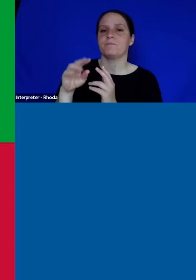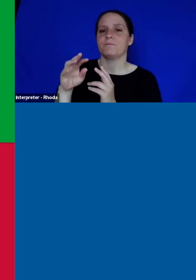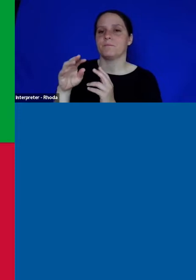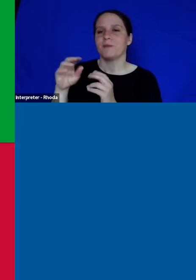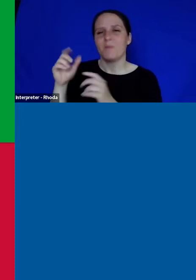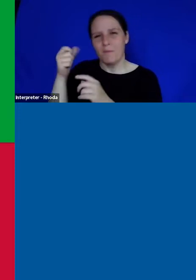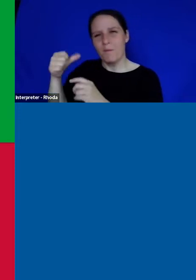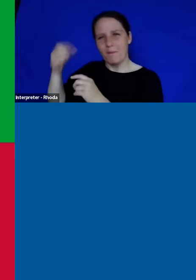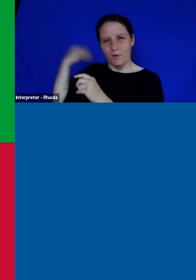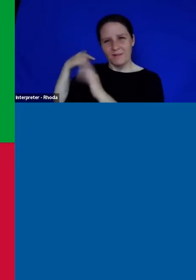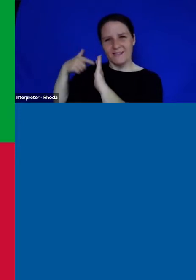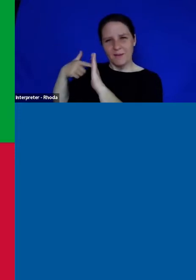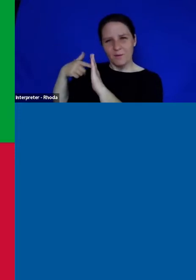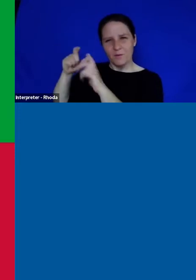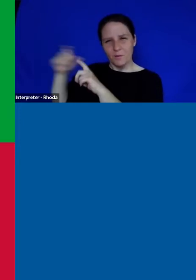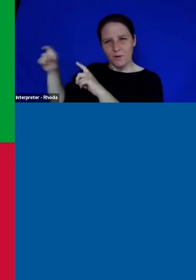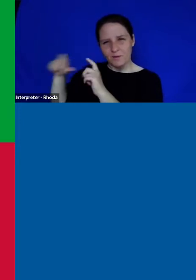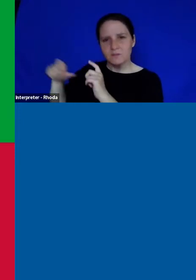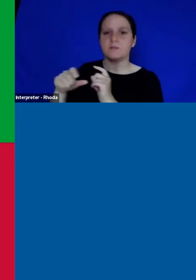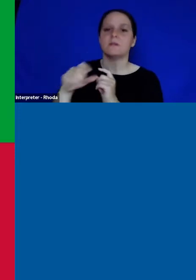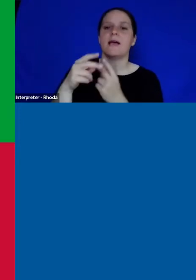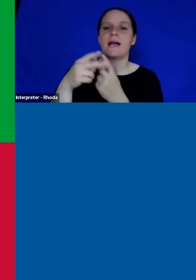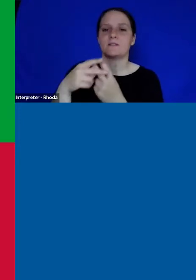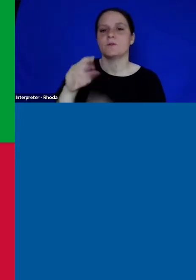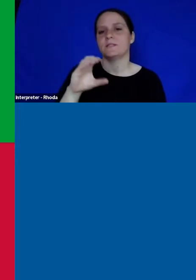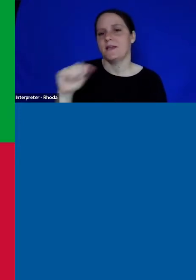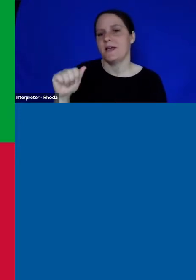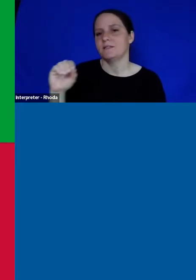with a hex code of CA0051.